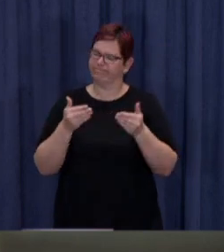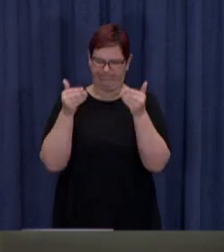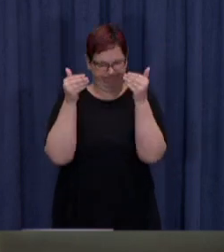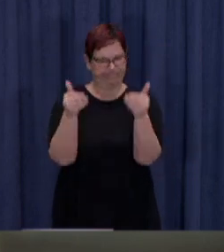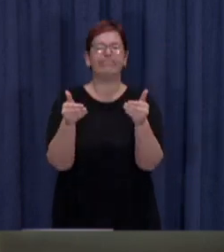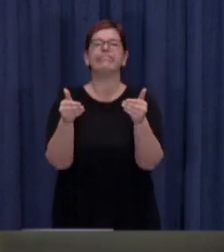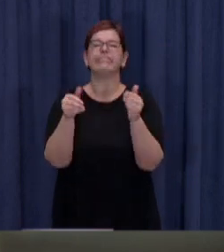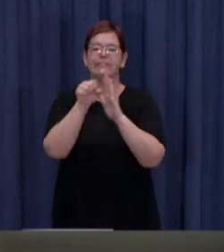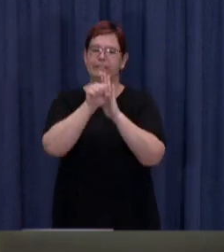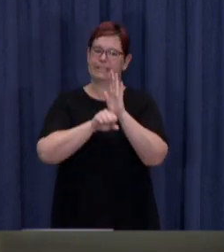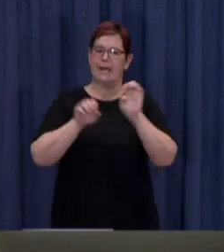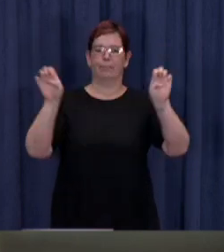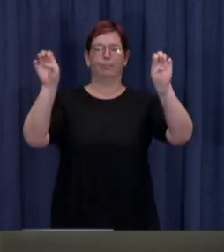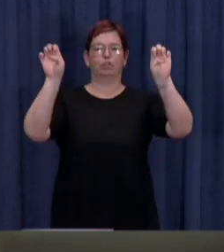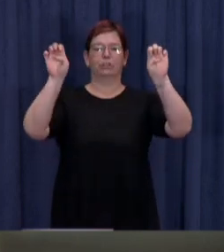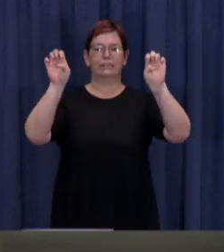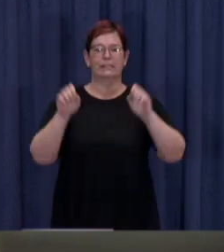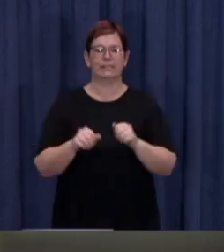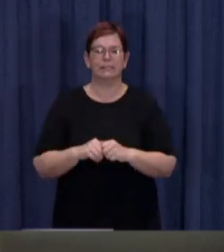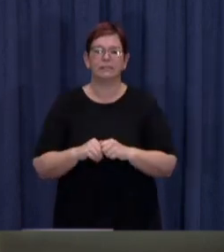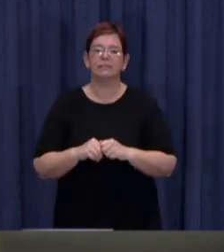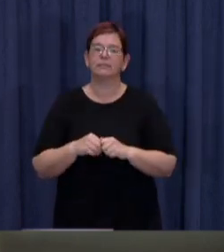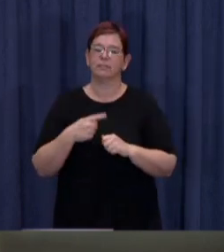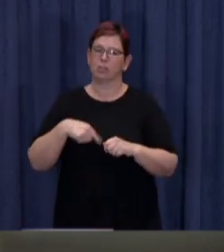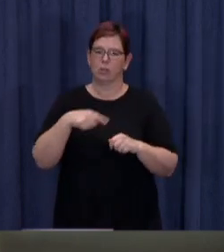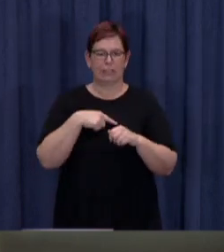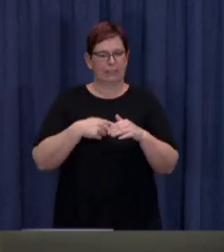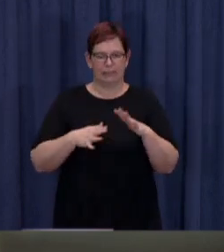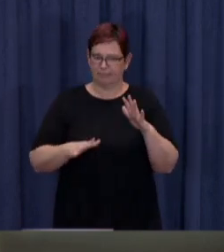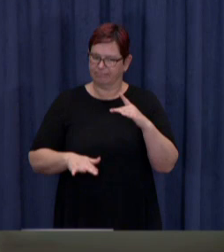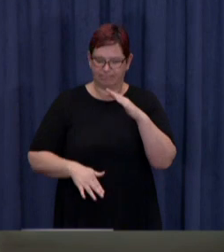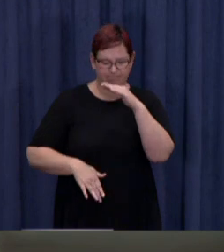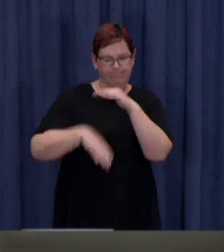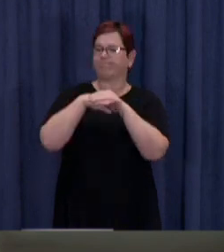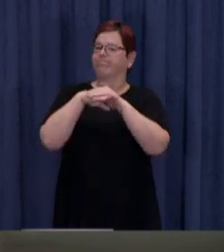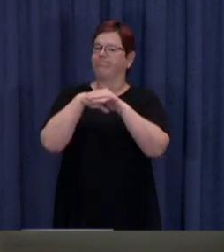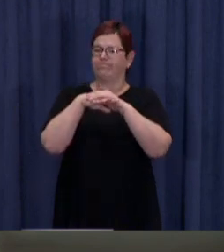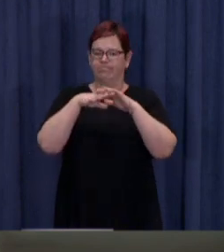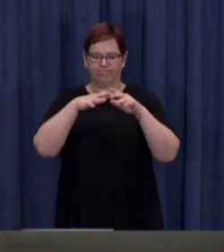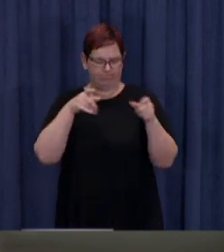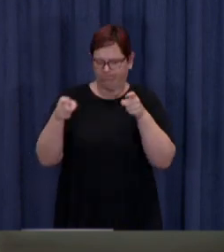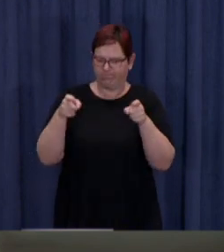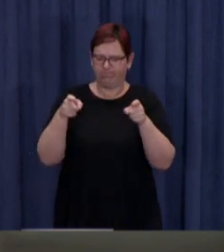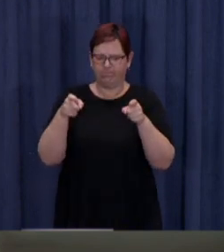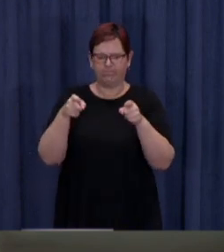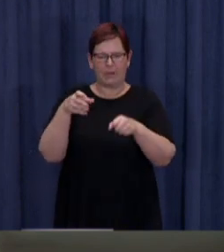everything possible as quickly as possible to fight this virus to win this battle